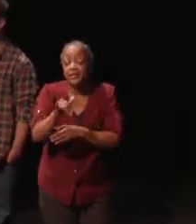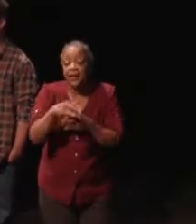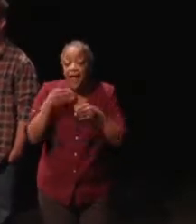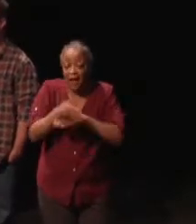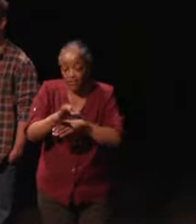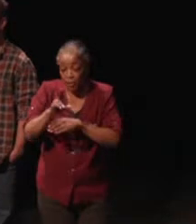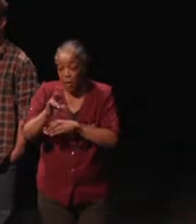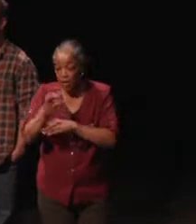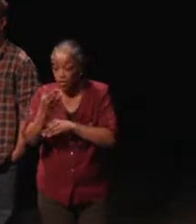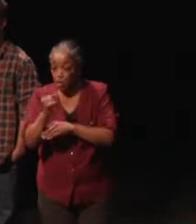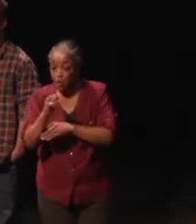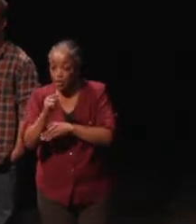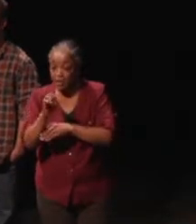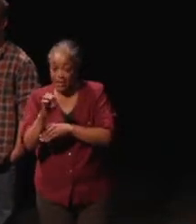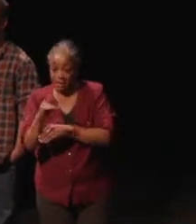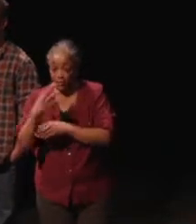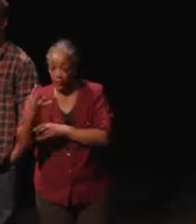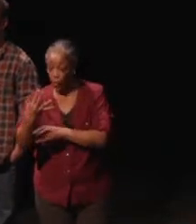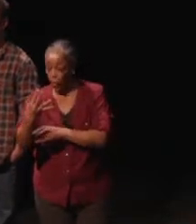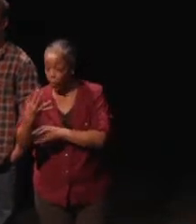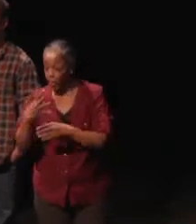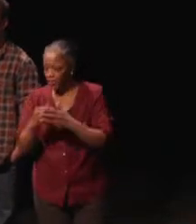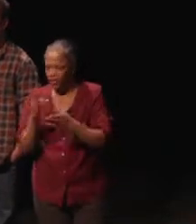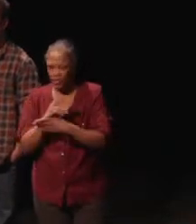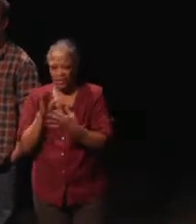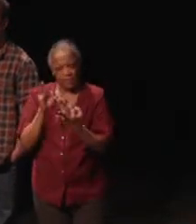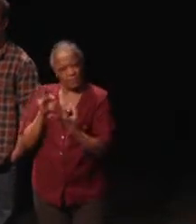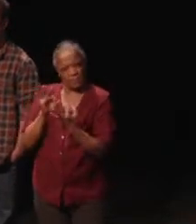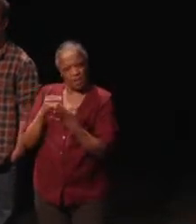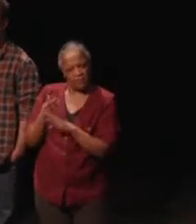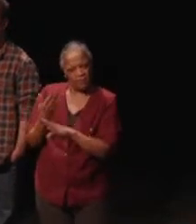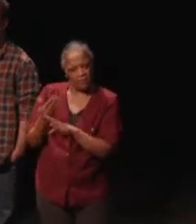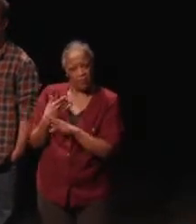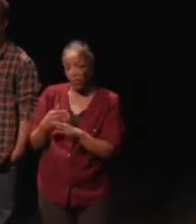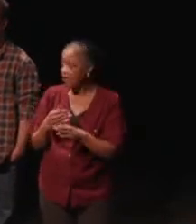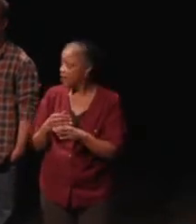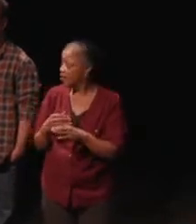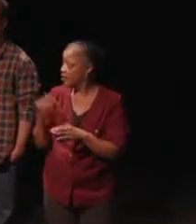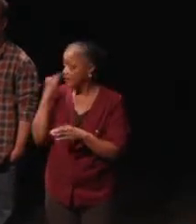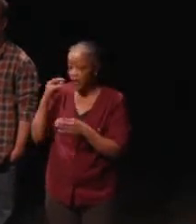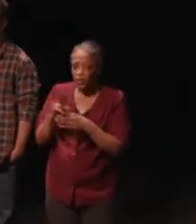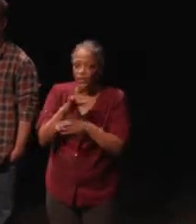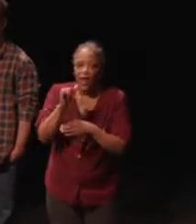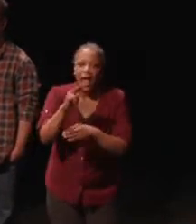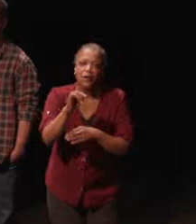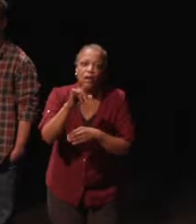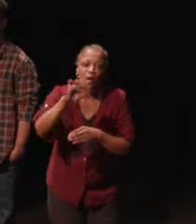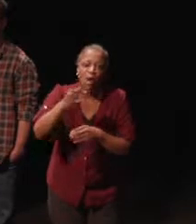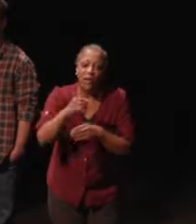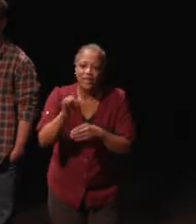and it was usually this haptic feedback early on where you have to use the analog stick to find the sweet spot in